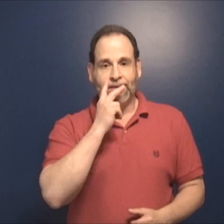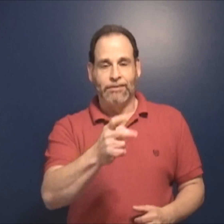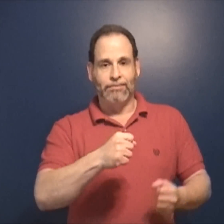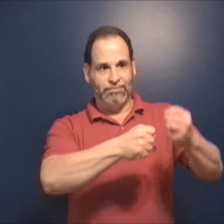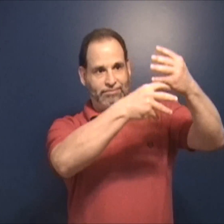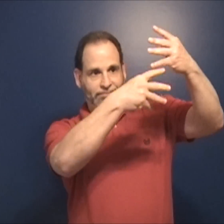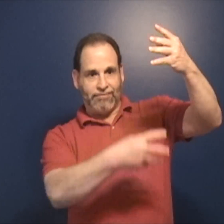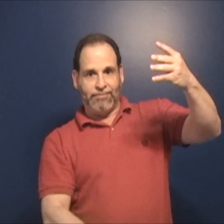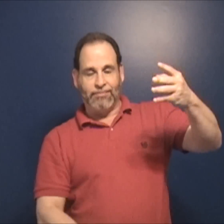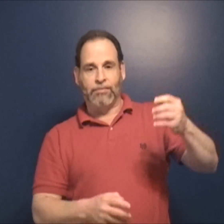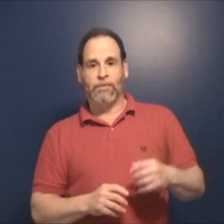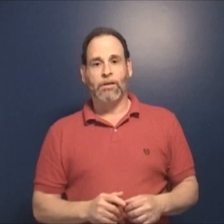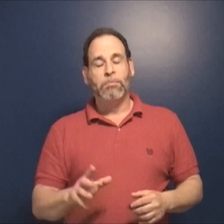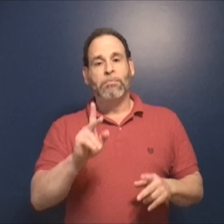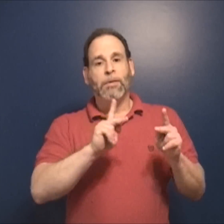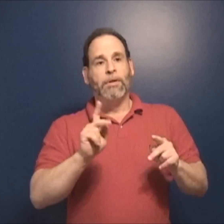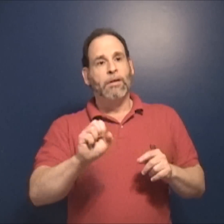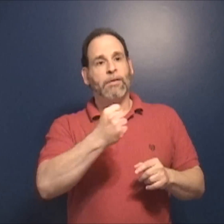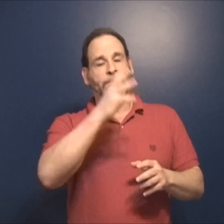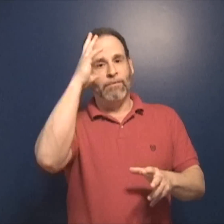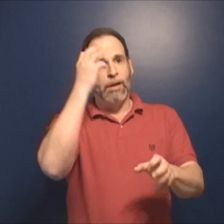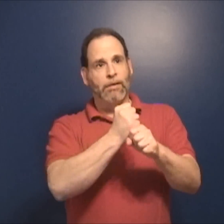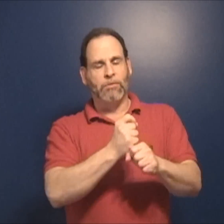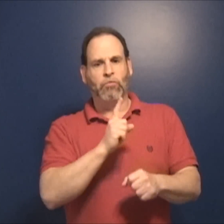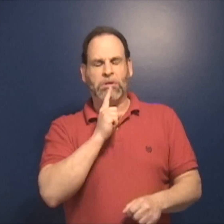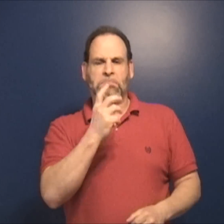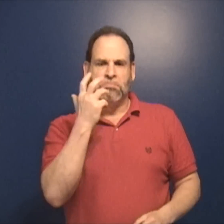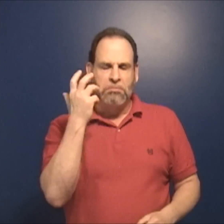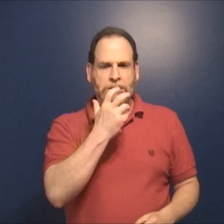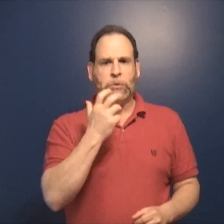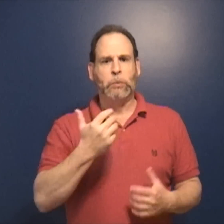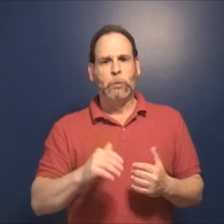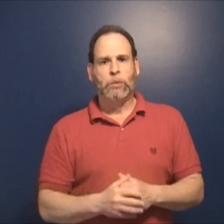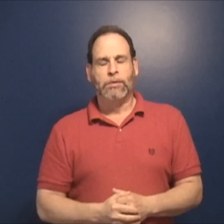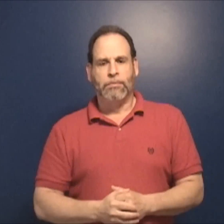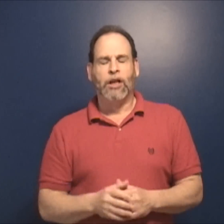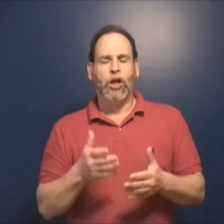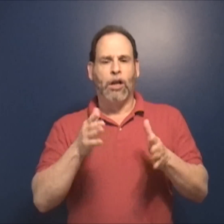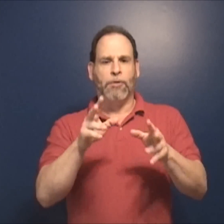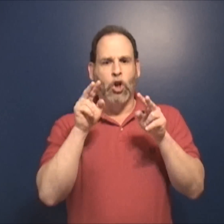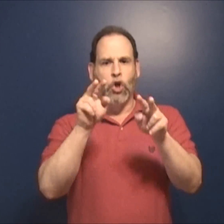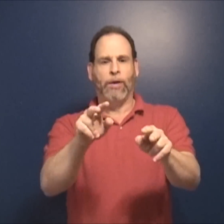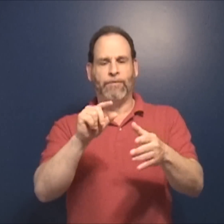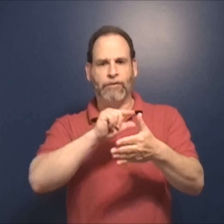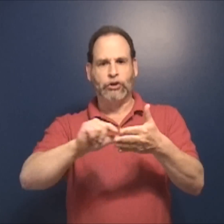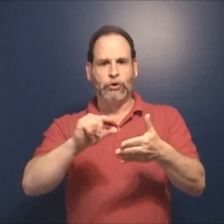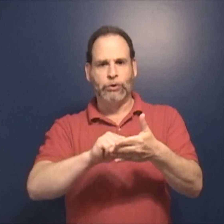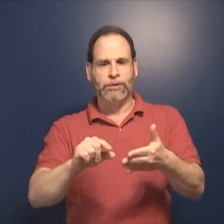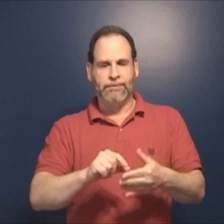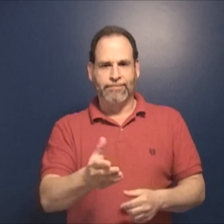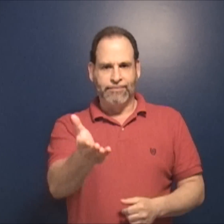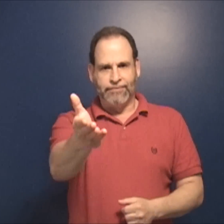You see the list. The people's faith was really amazing. Let's look at verses.